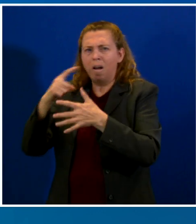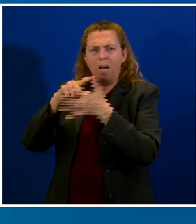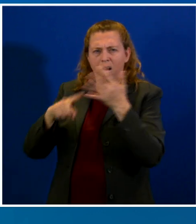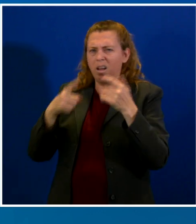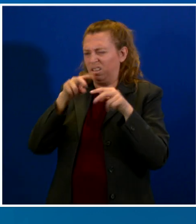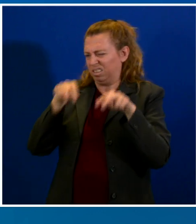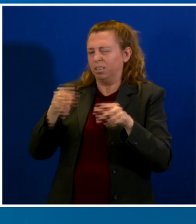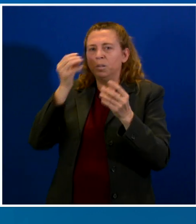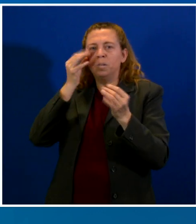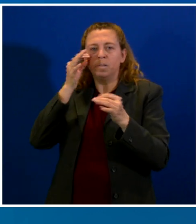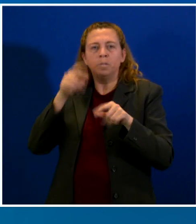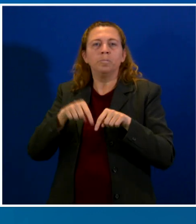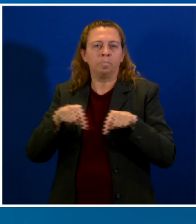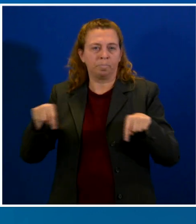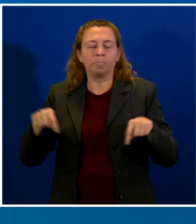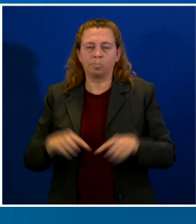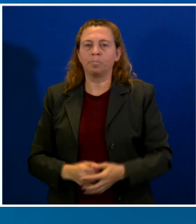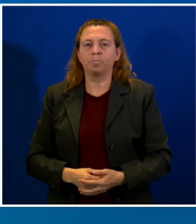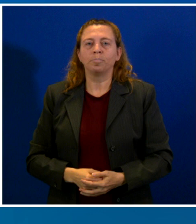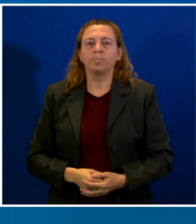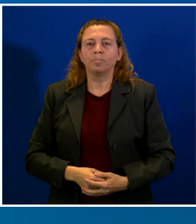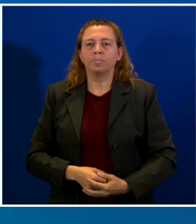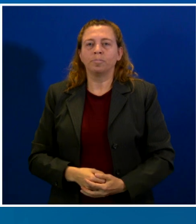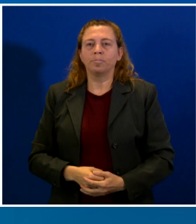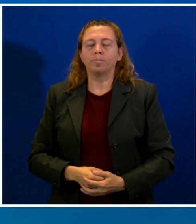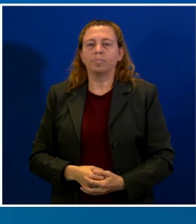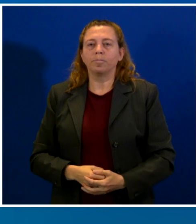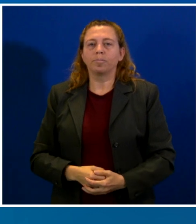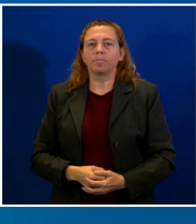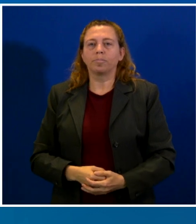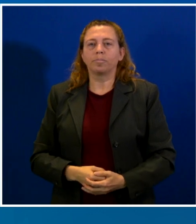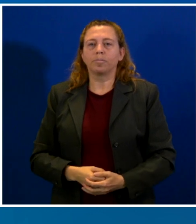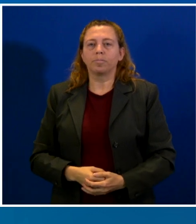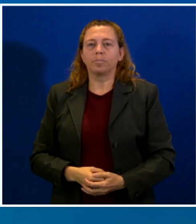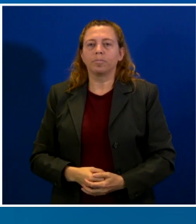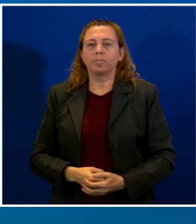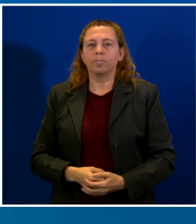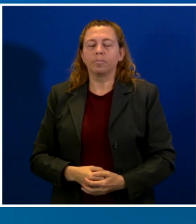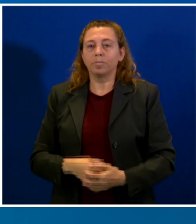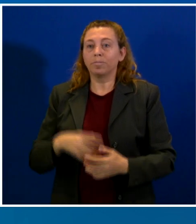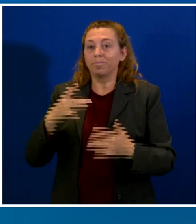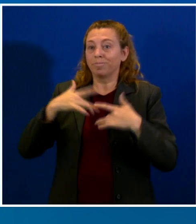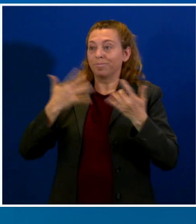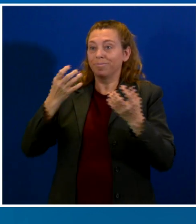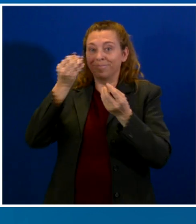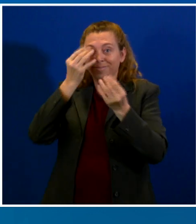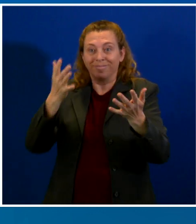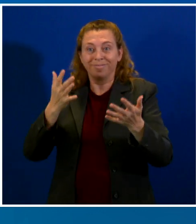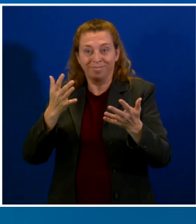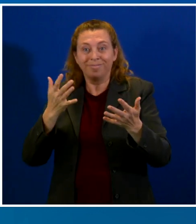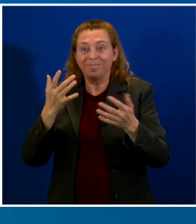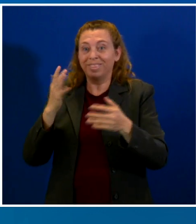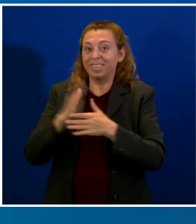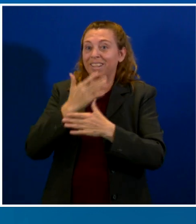And finally, I'm excited to share that here in Vancouver we're starting to see some of our favorite community spaces